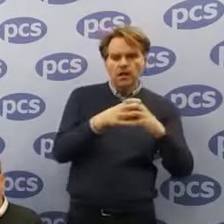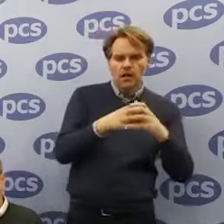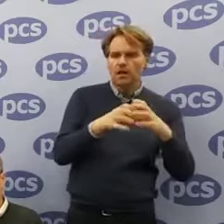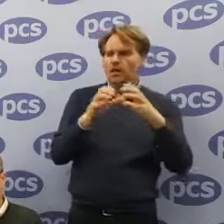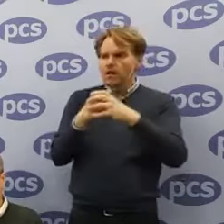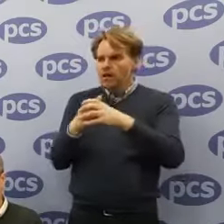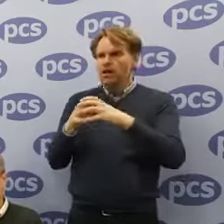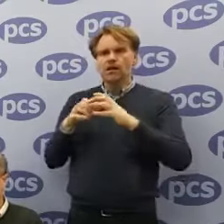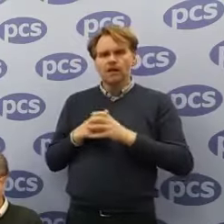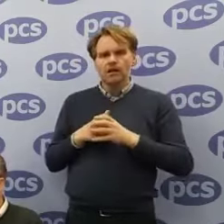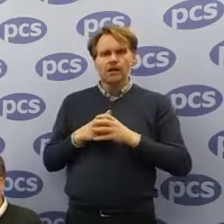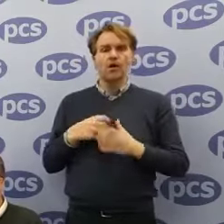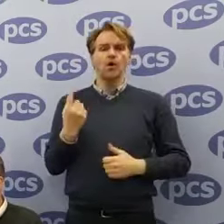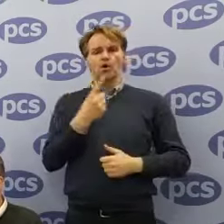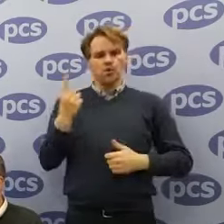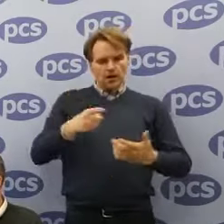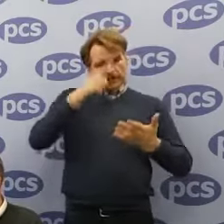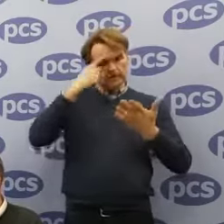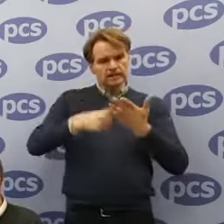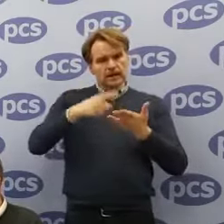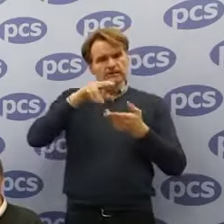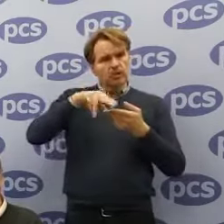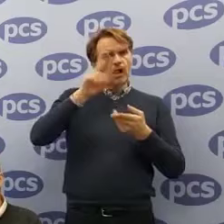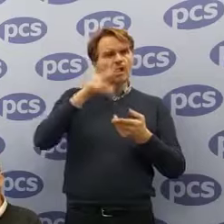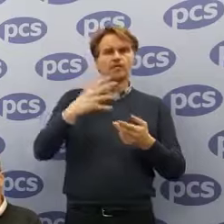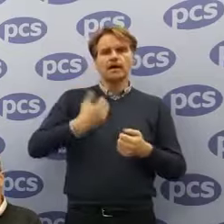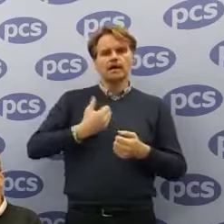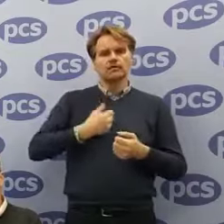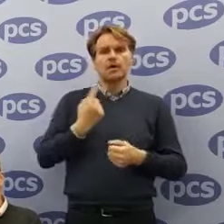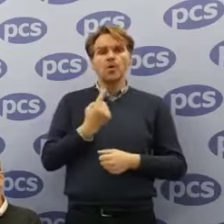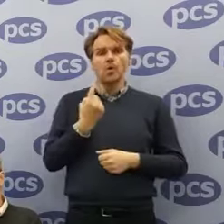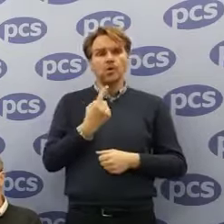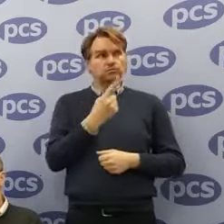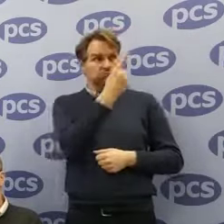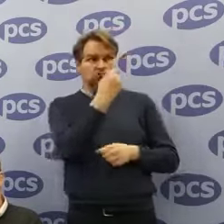release the funds to fund a 10% pay claim and therefore if your dispute's